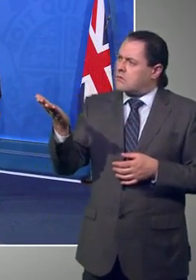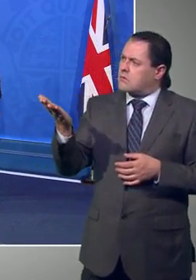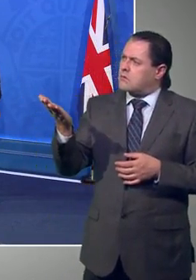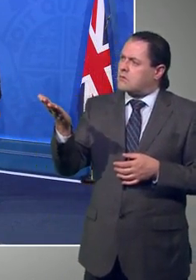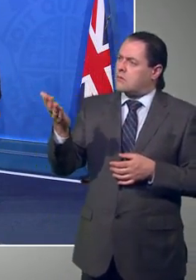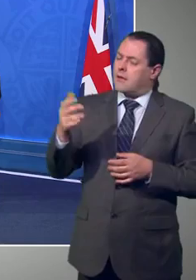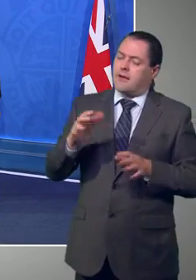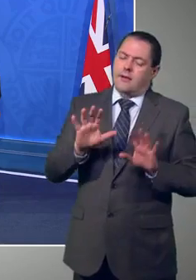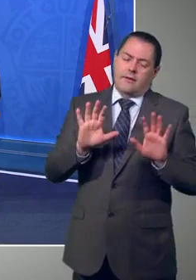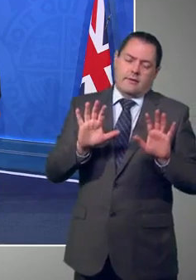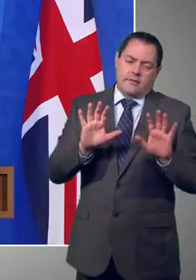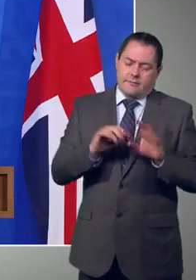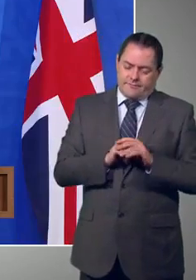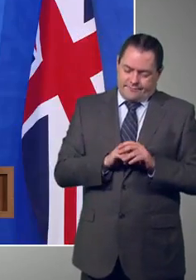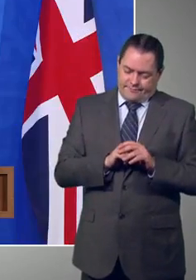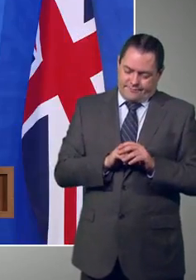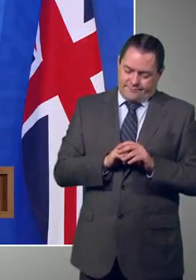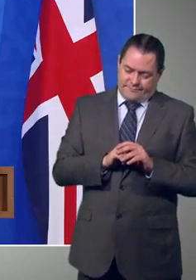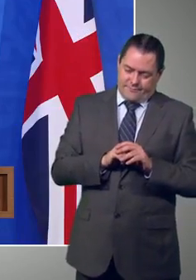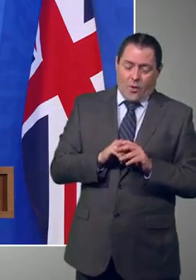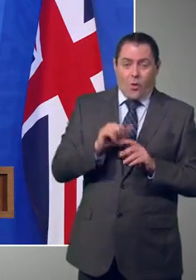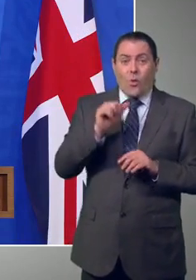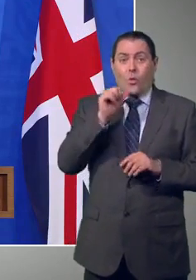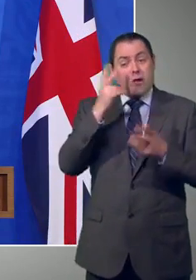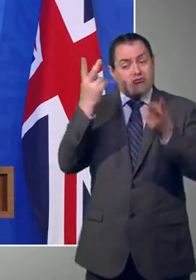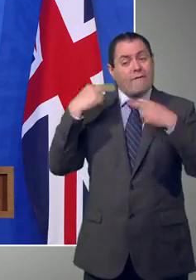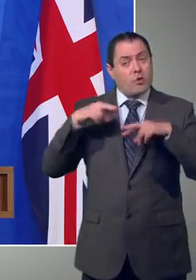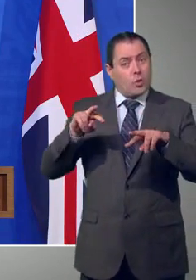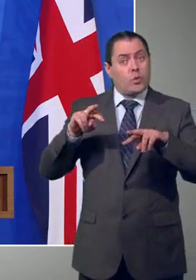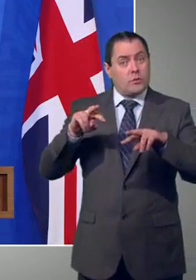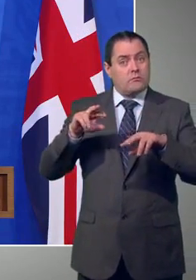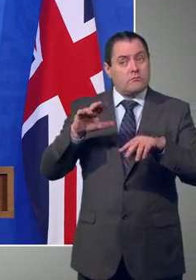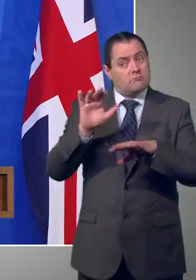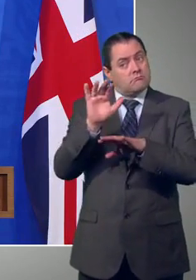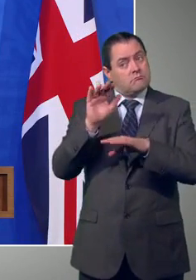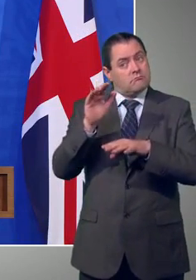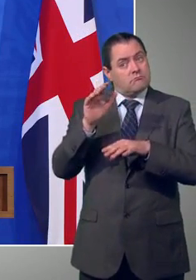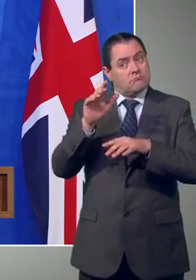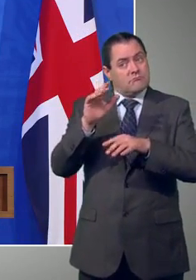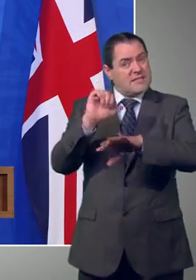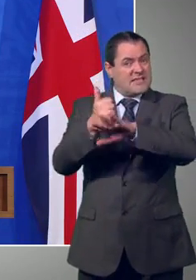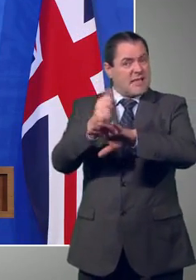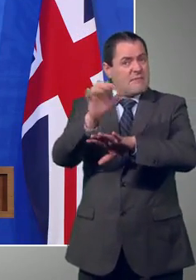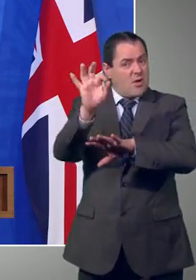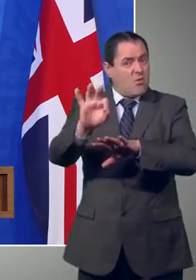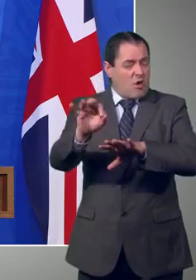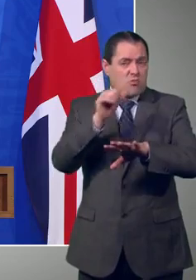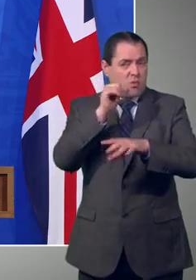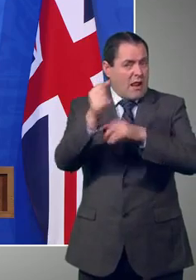we go back over all this in great detail, but my